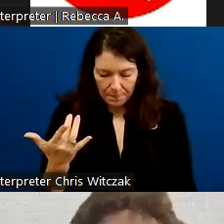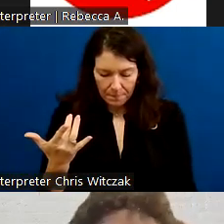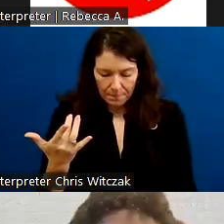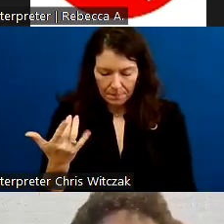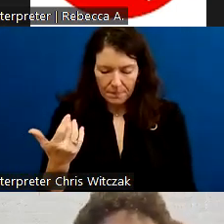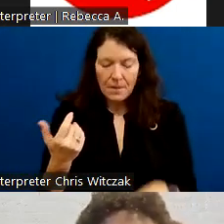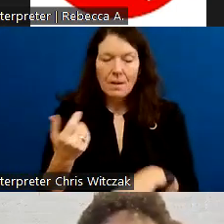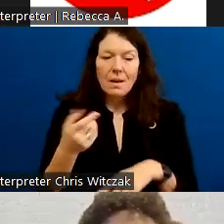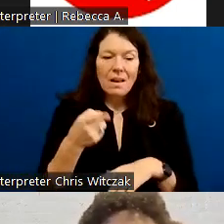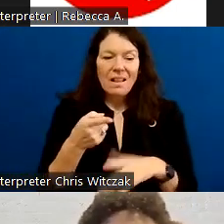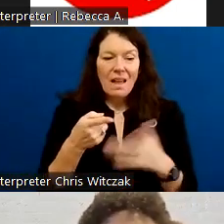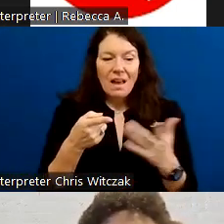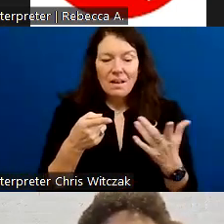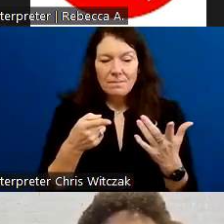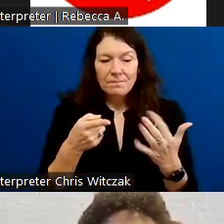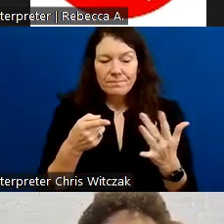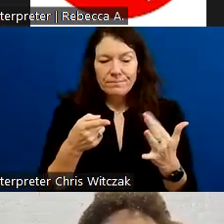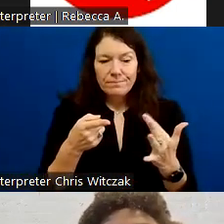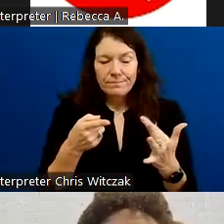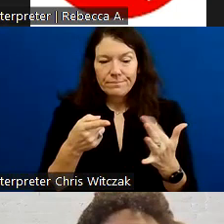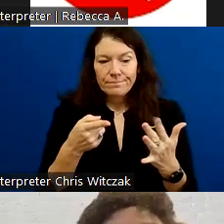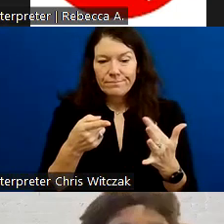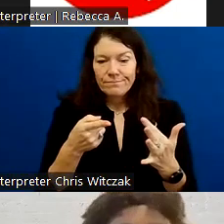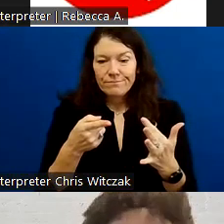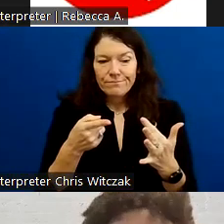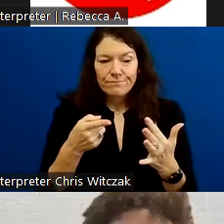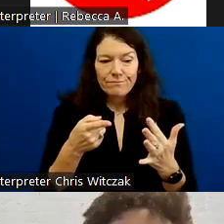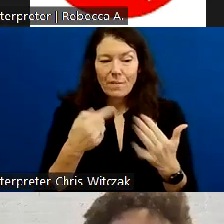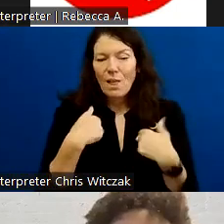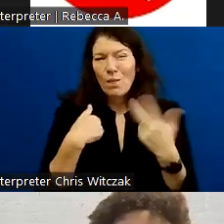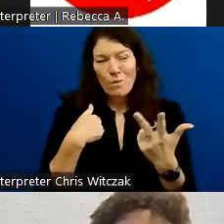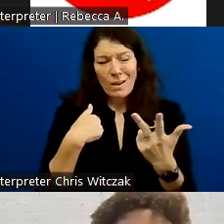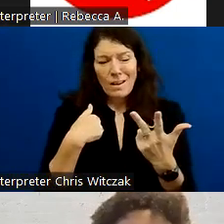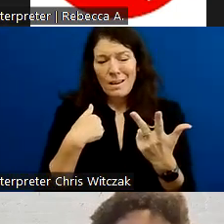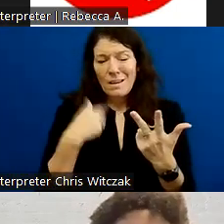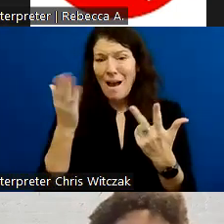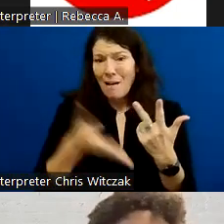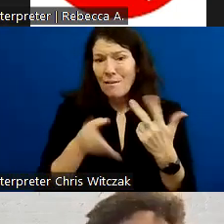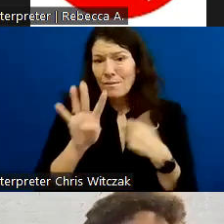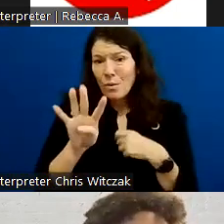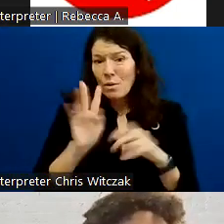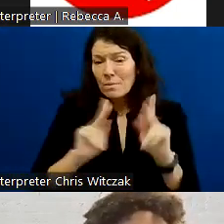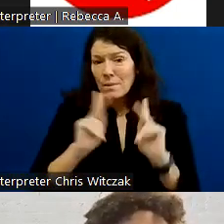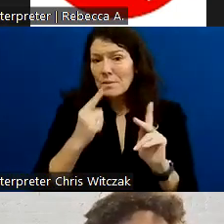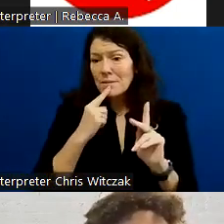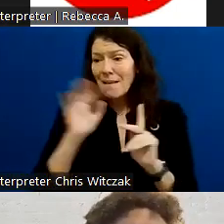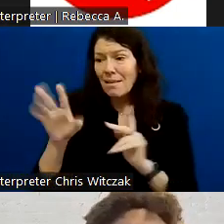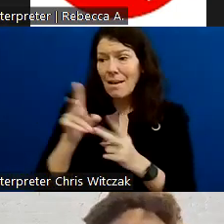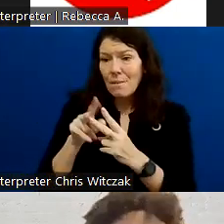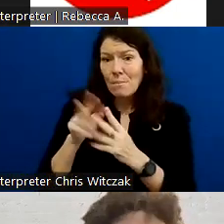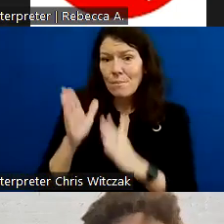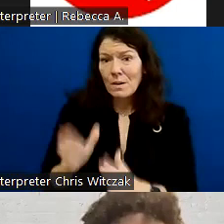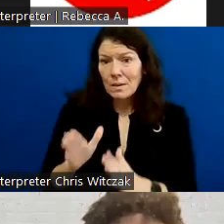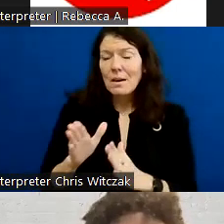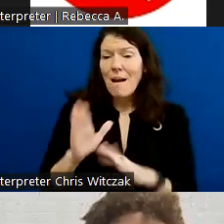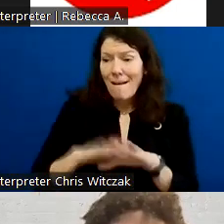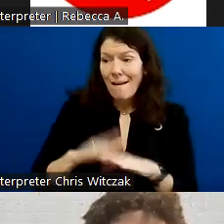um three and four people said that their partner did deliberately did things to make them feel